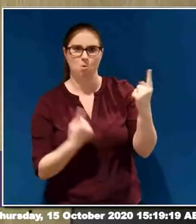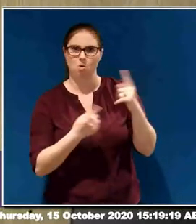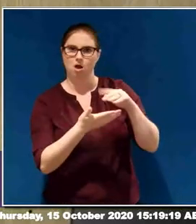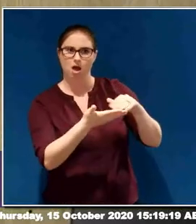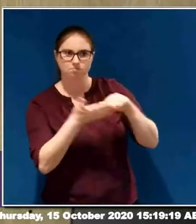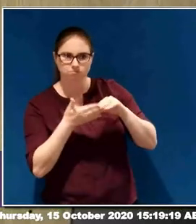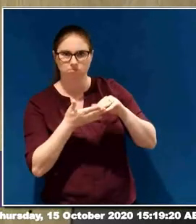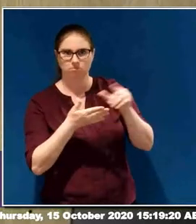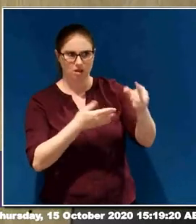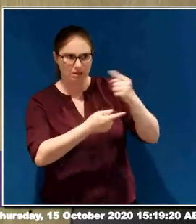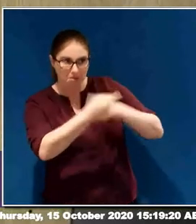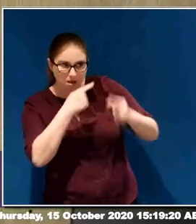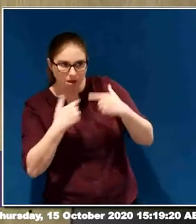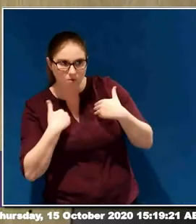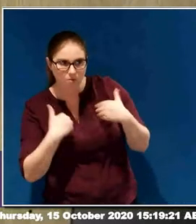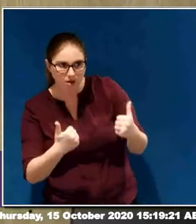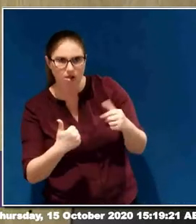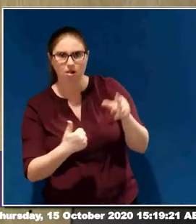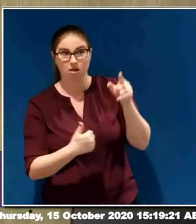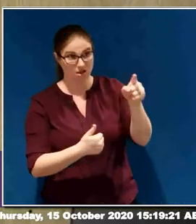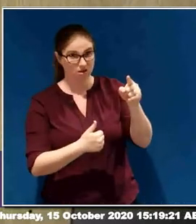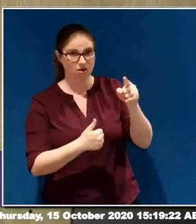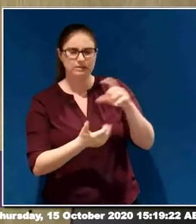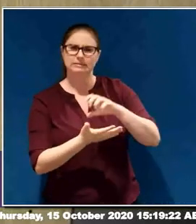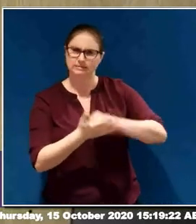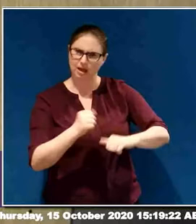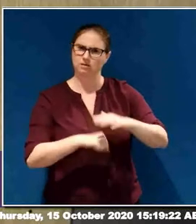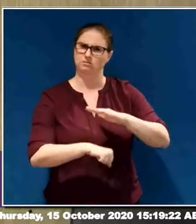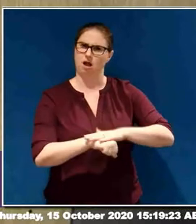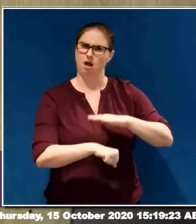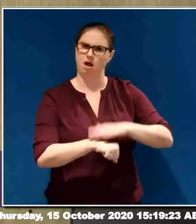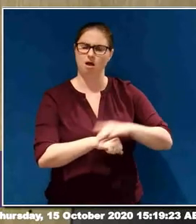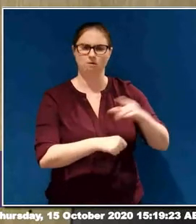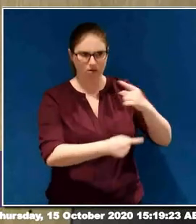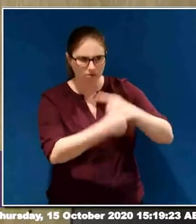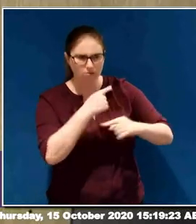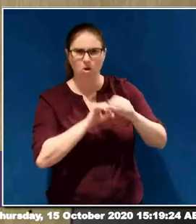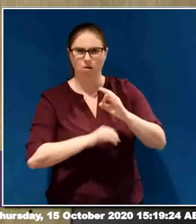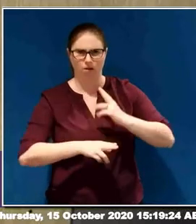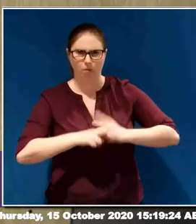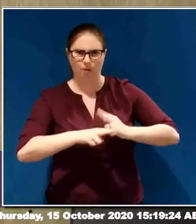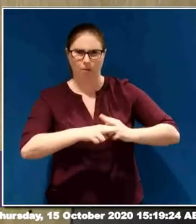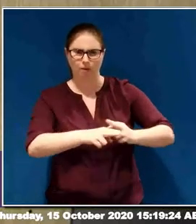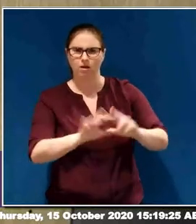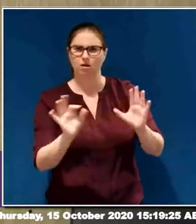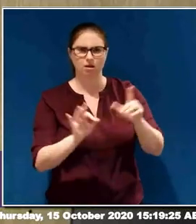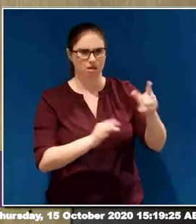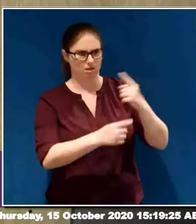take the time to explain them again and who don't make you feel bad or get you